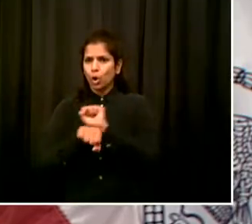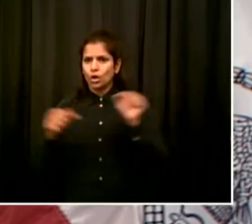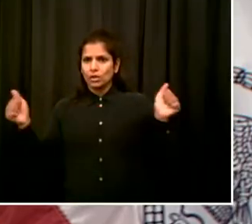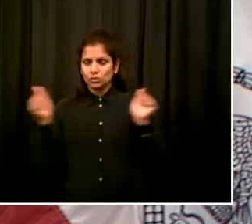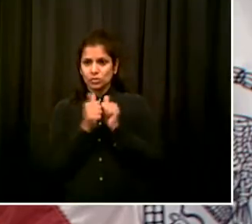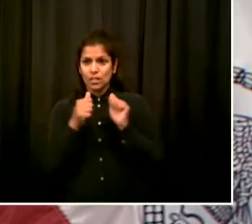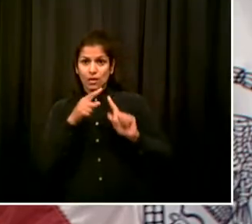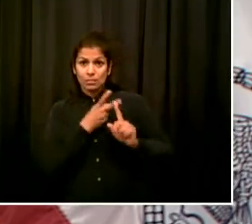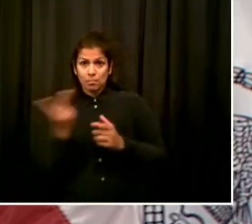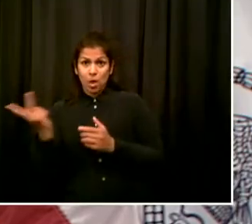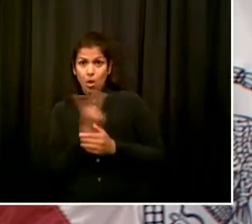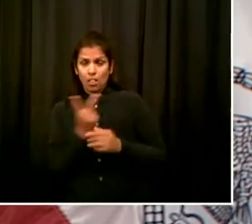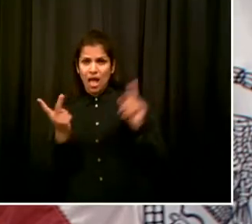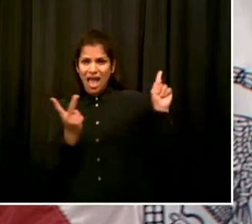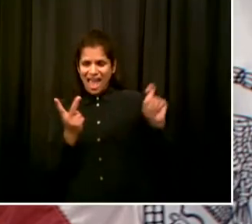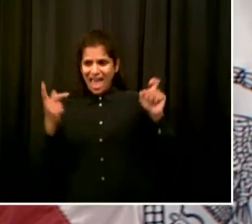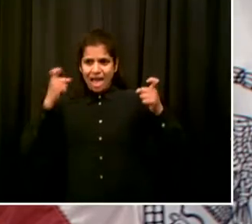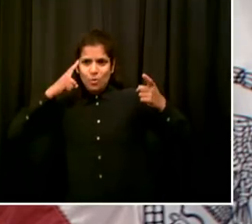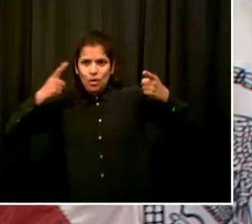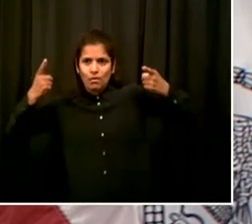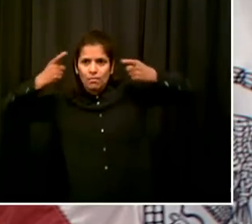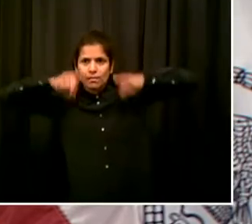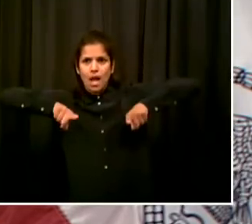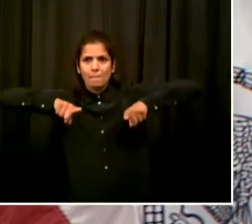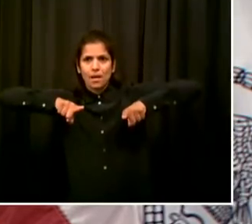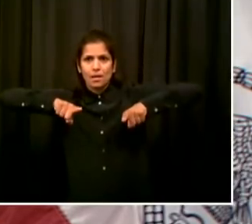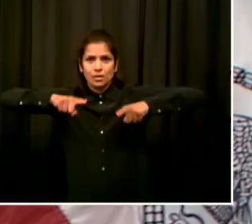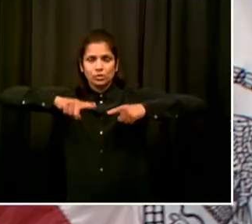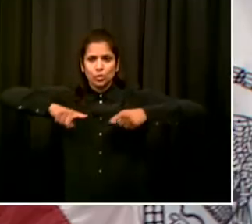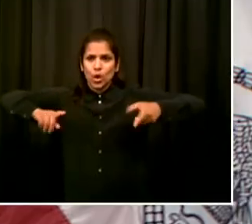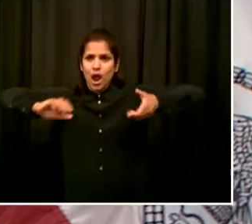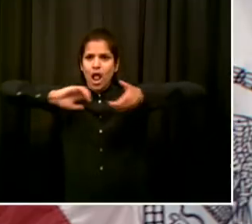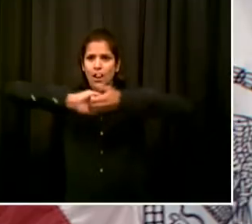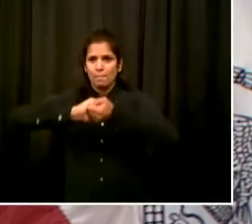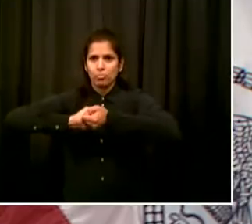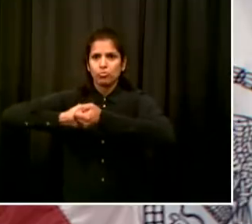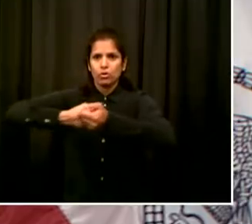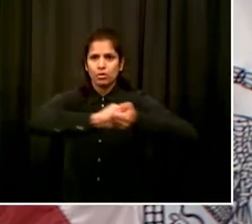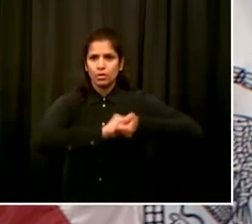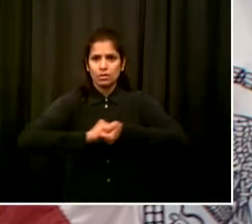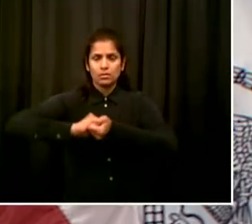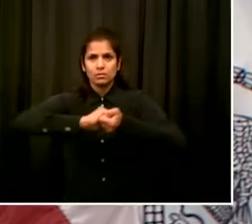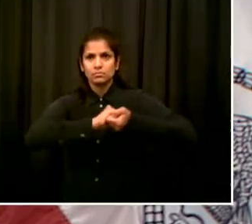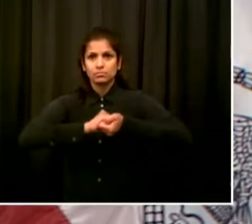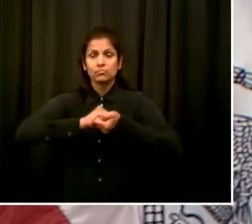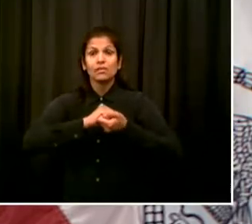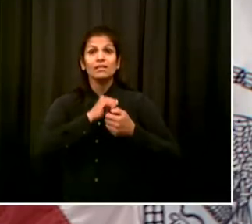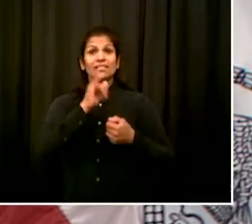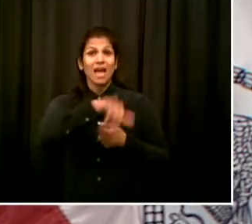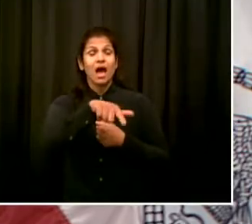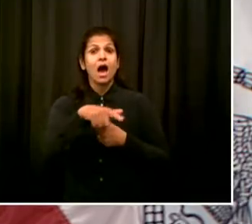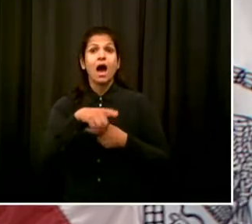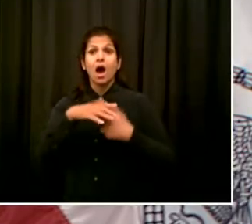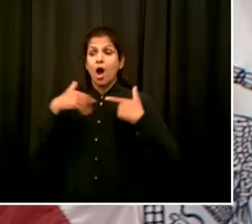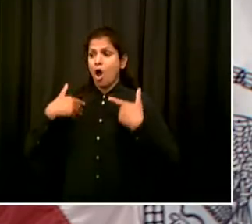GOVERNMENT AND SHUT DOWN OUR BUEDGTSO WE WILL MOVE FORWARD.